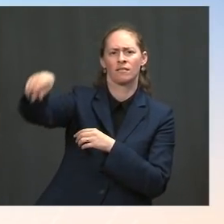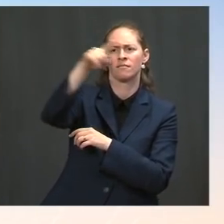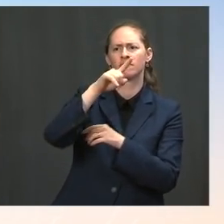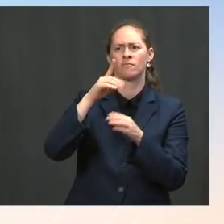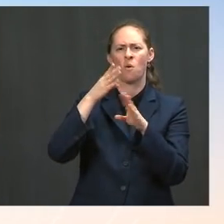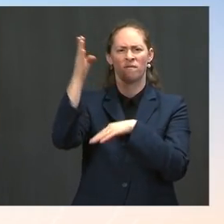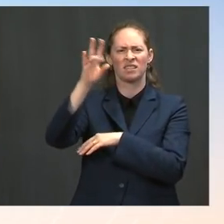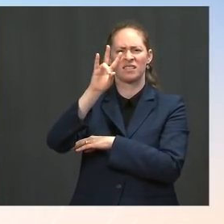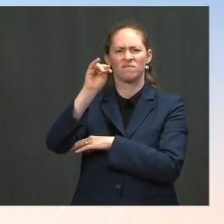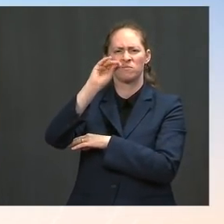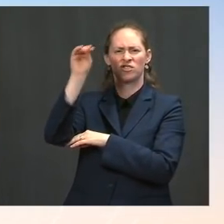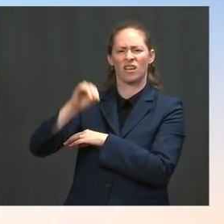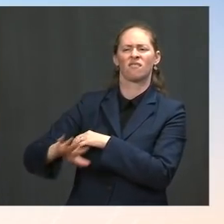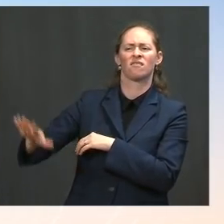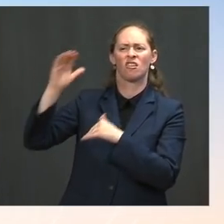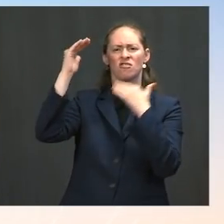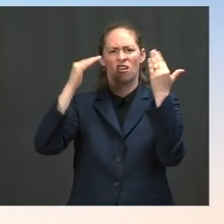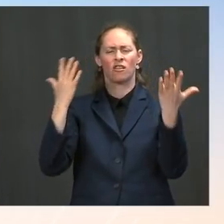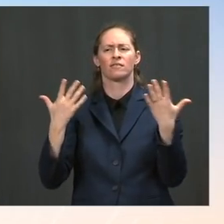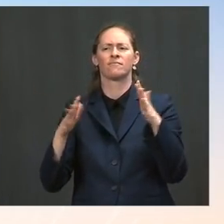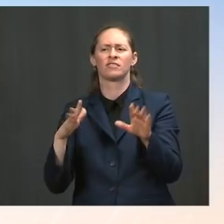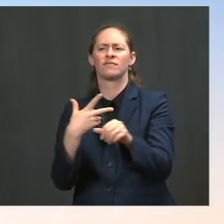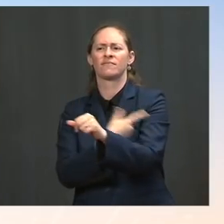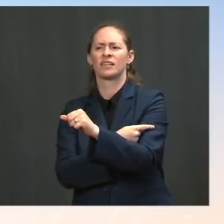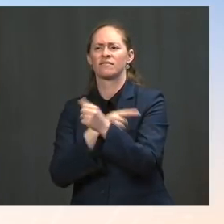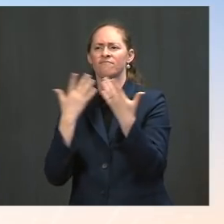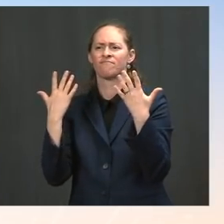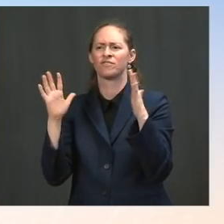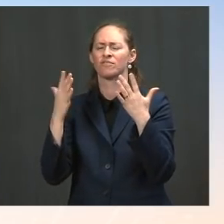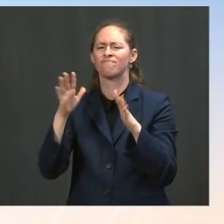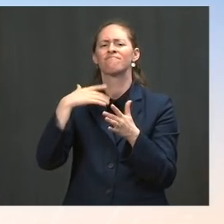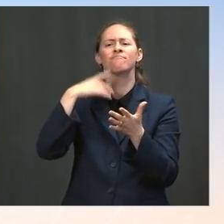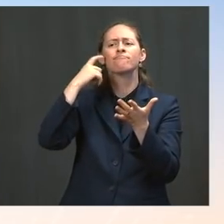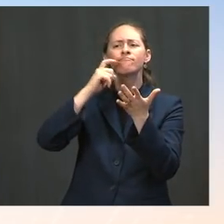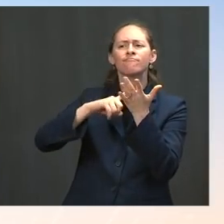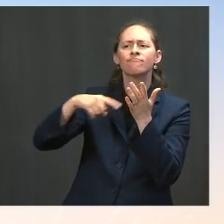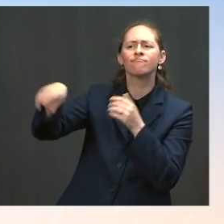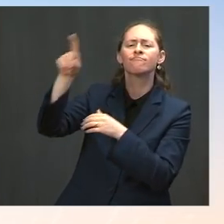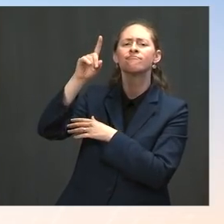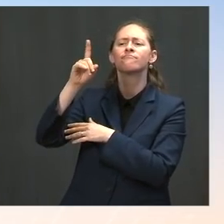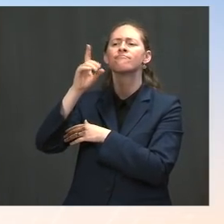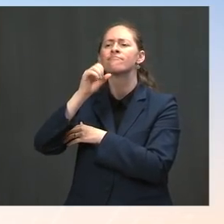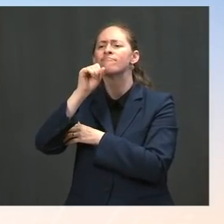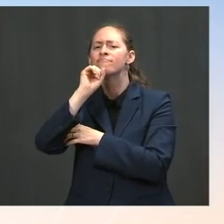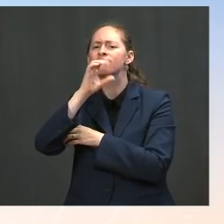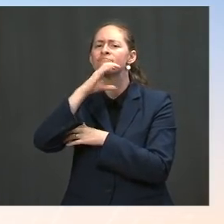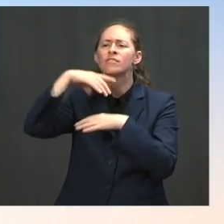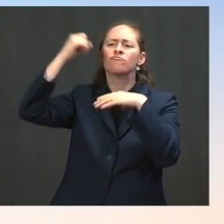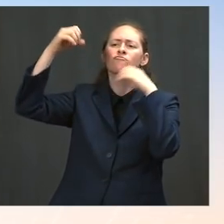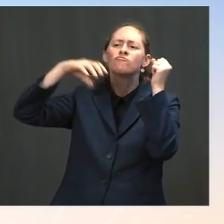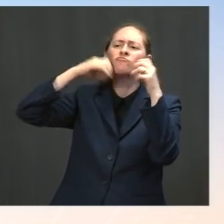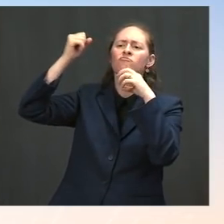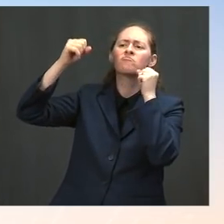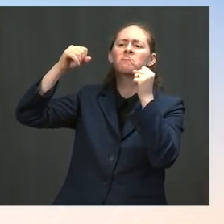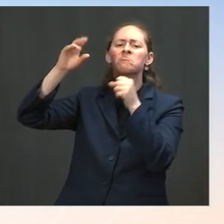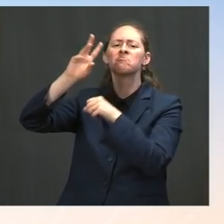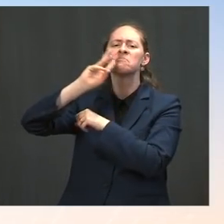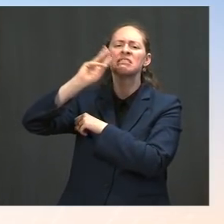among people who are over 65, over 55, et cetera. There are also some numbers I heard about yesterday that I thought were quite incredible.